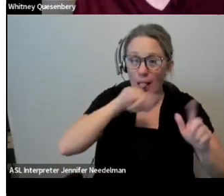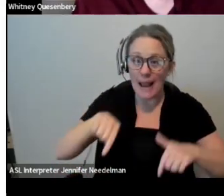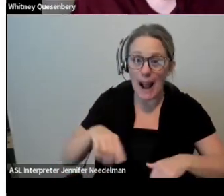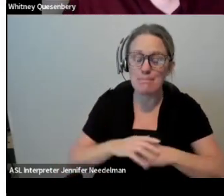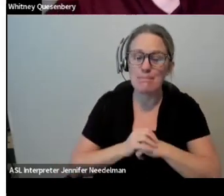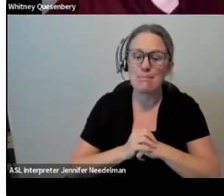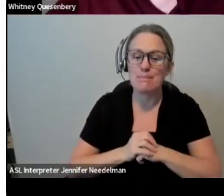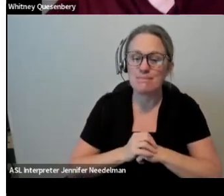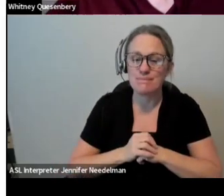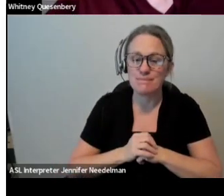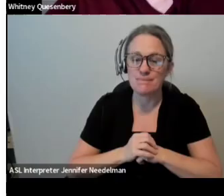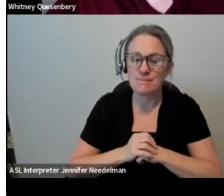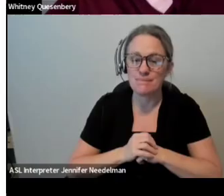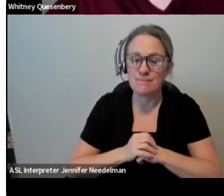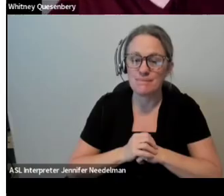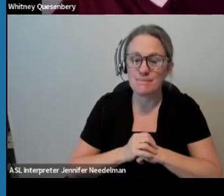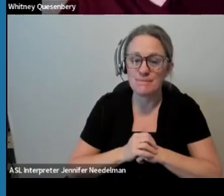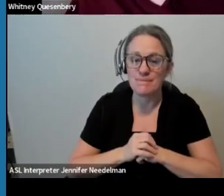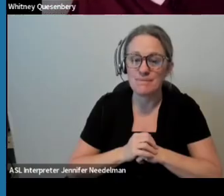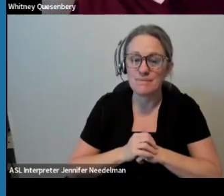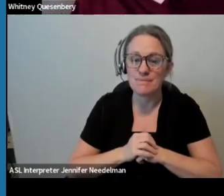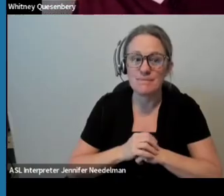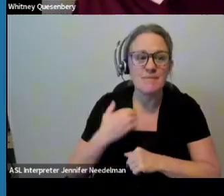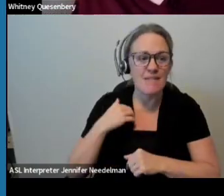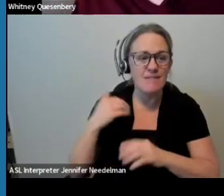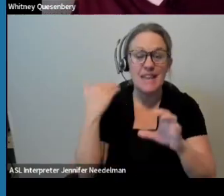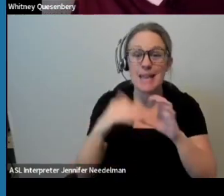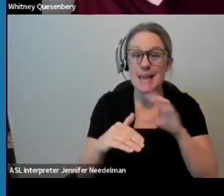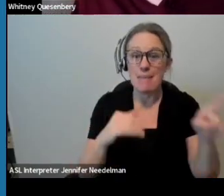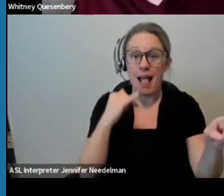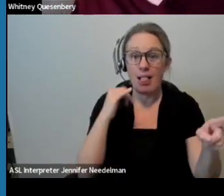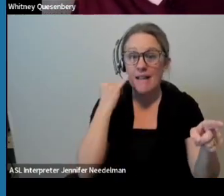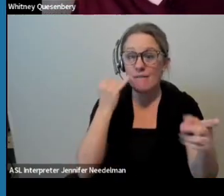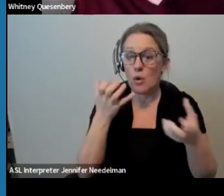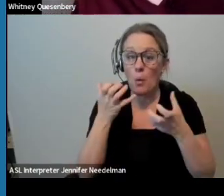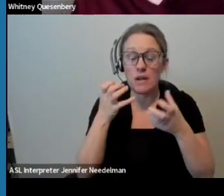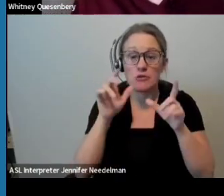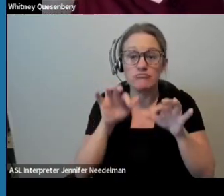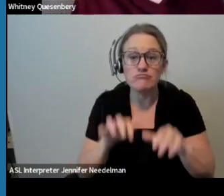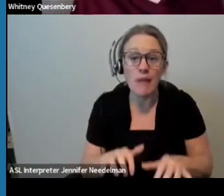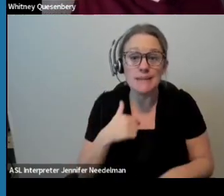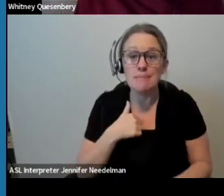I, I do have an email address if anybody would like to write to me. I'd be happy to talk to you.